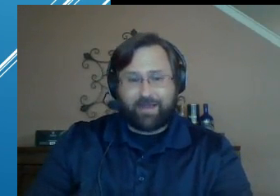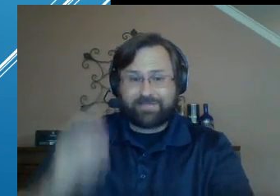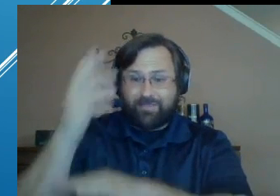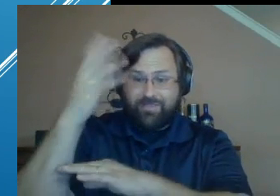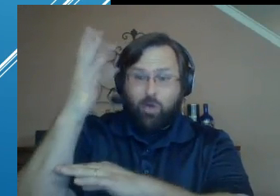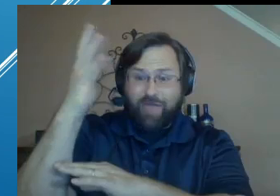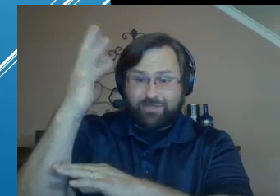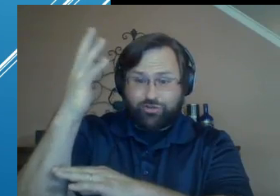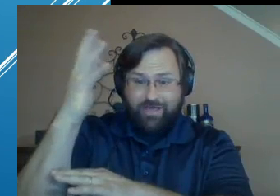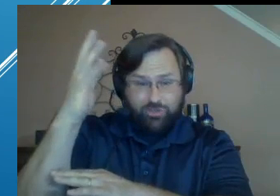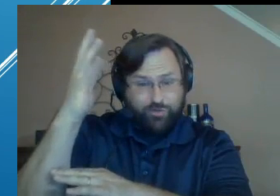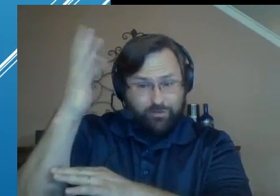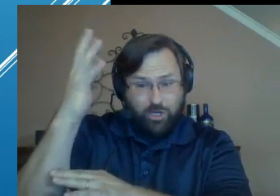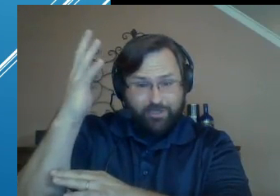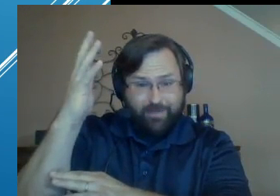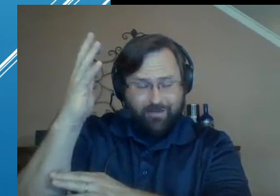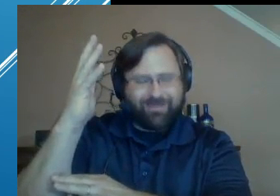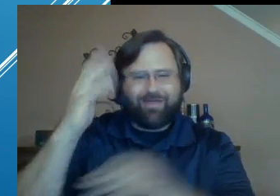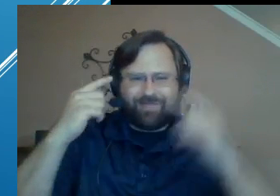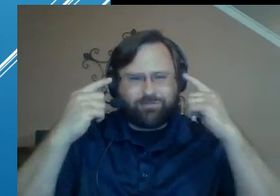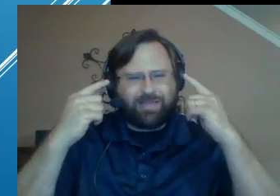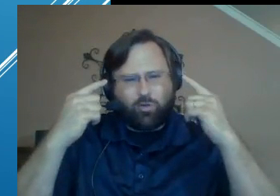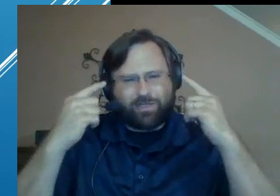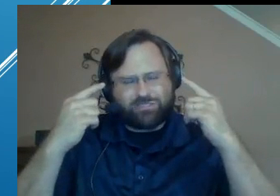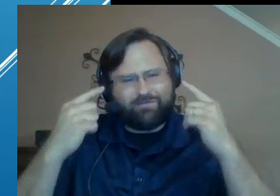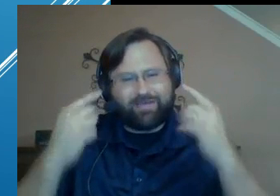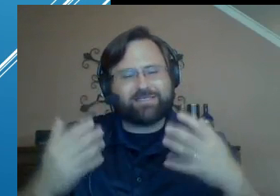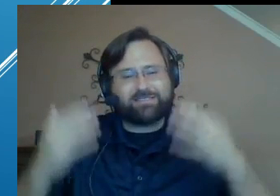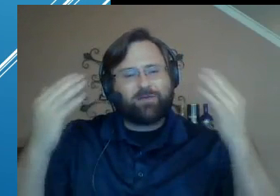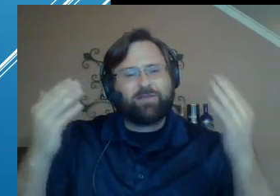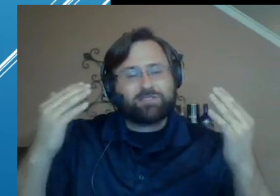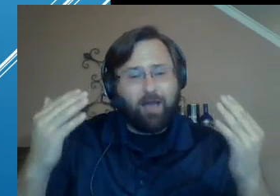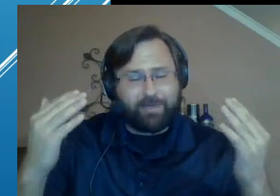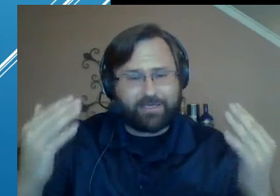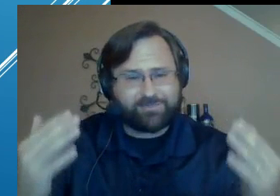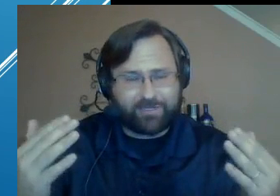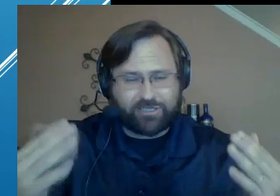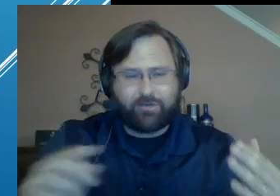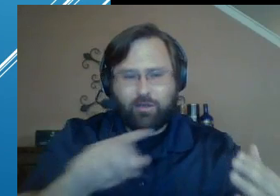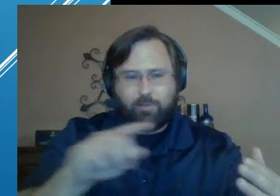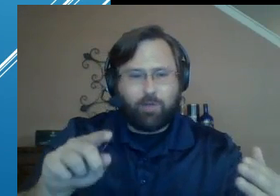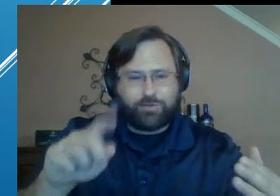that i'll say oh that tree the three you're talking about that's what that questioning face is that's why the topic expression marked